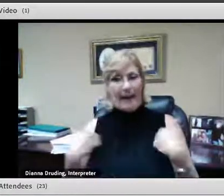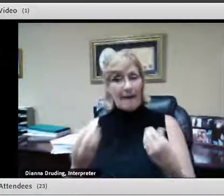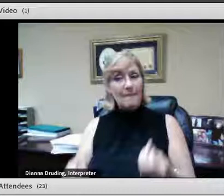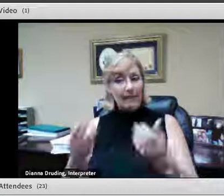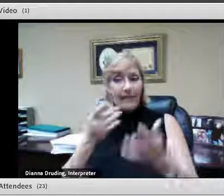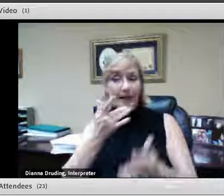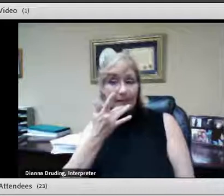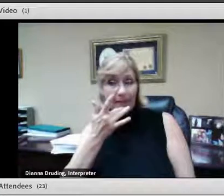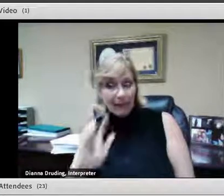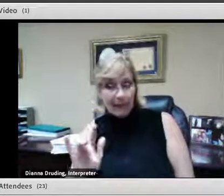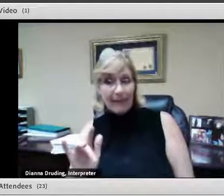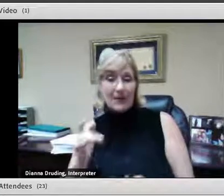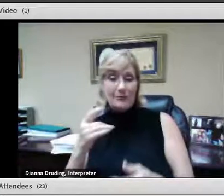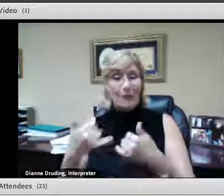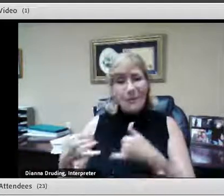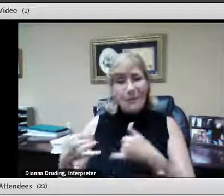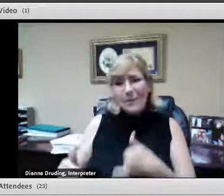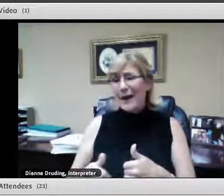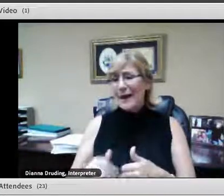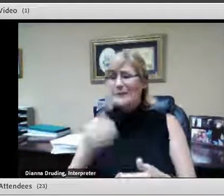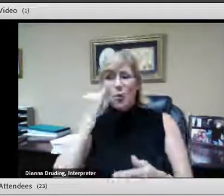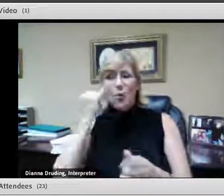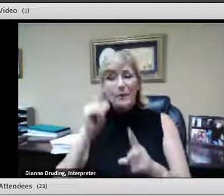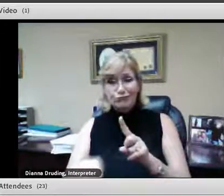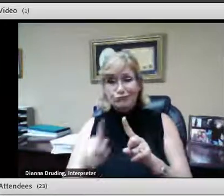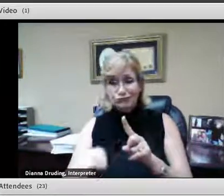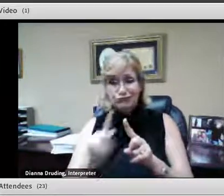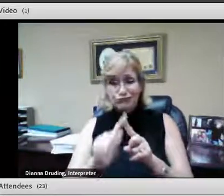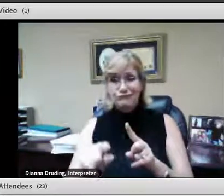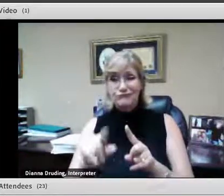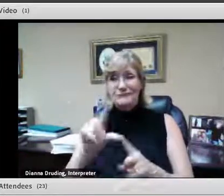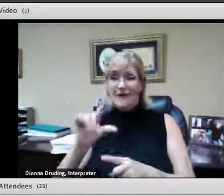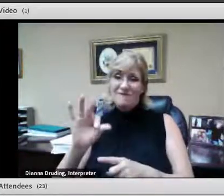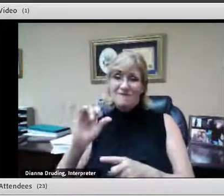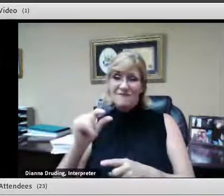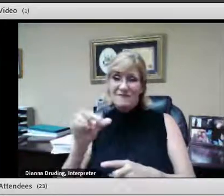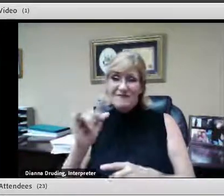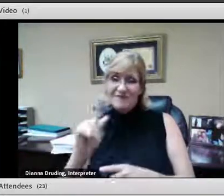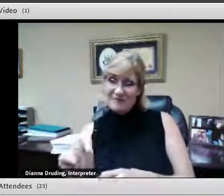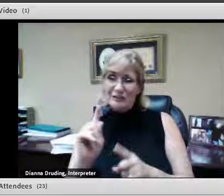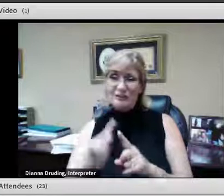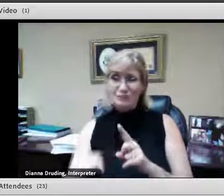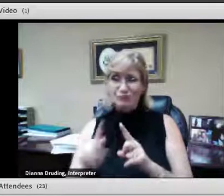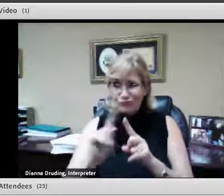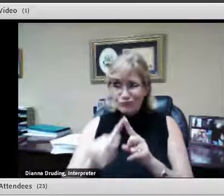Whatever the new trends are, whether they're fidget spinners, which you'll hear a little bit about in a while,